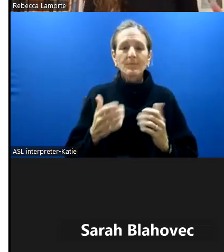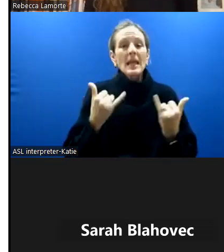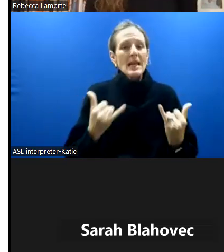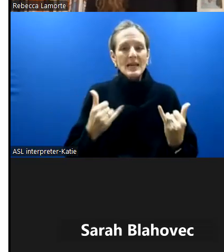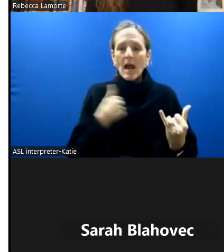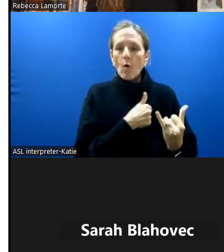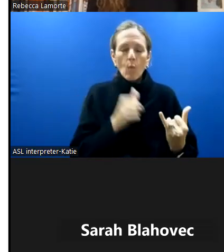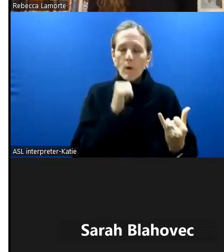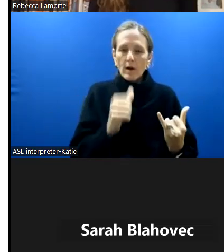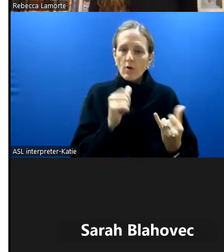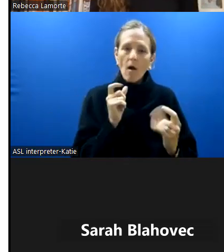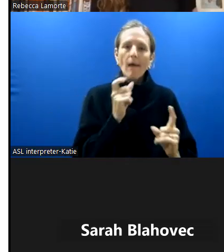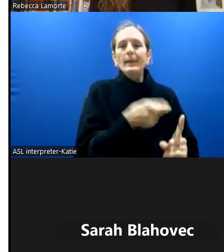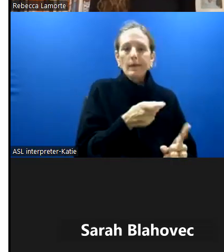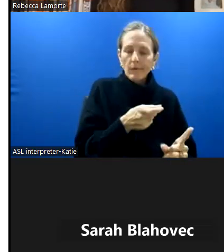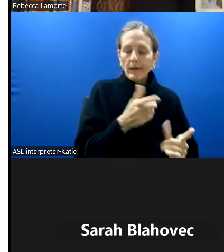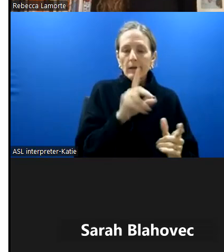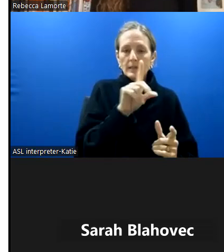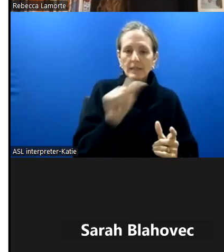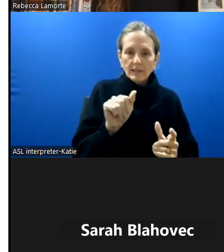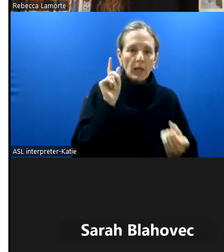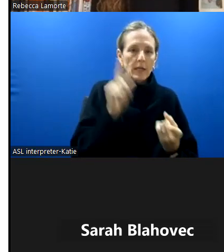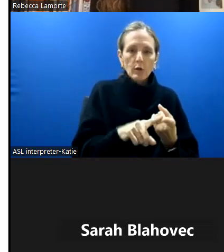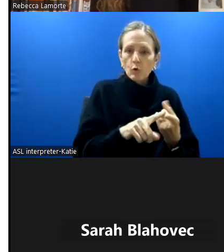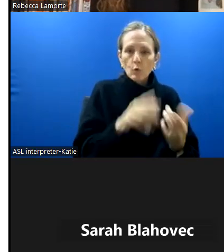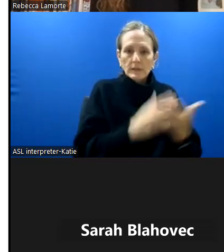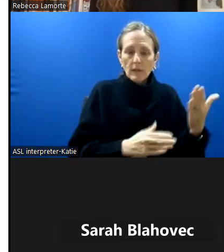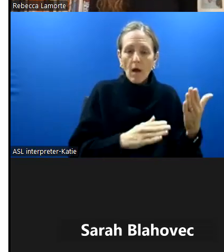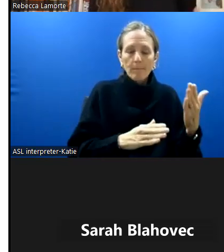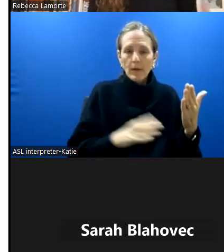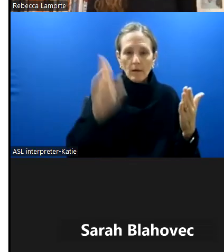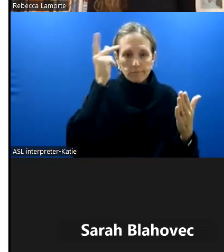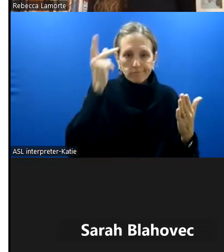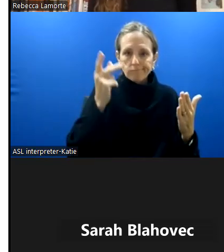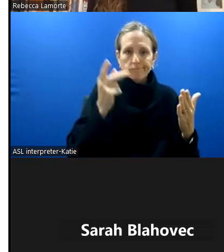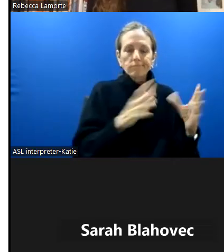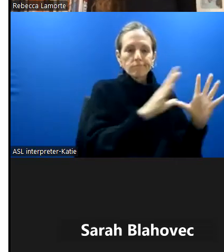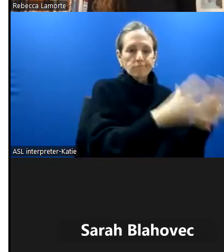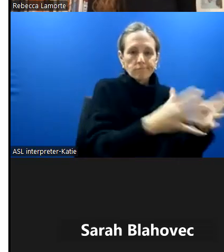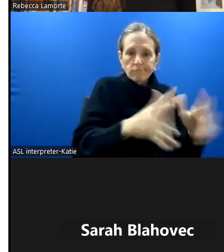to policy silos like we see too often happen in electoral campaigns and in politics and government.